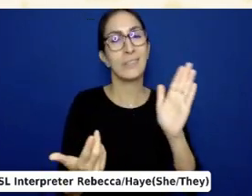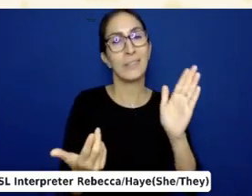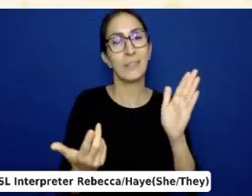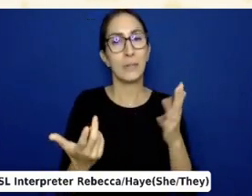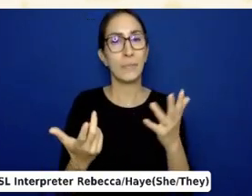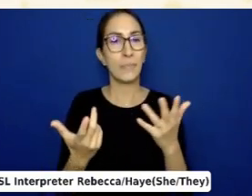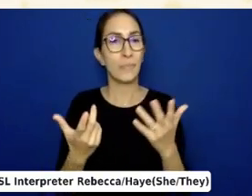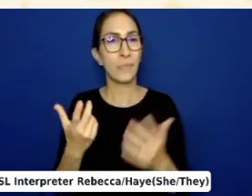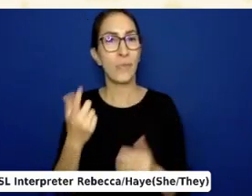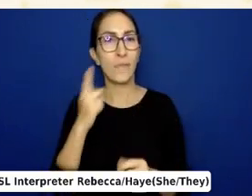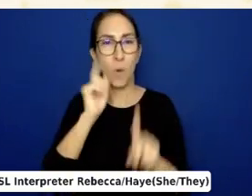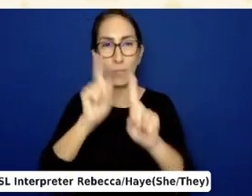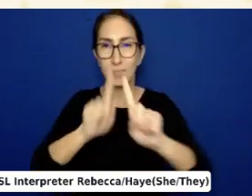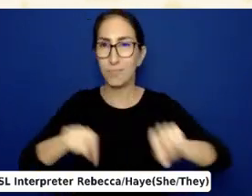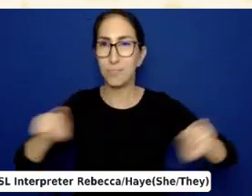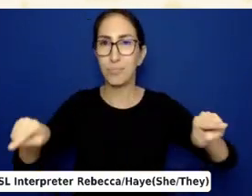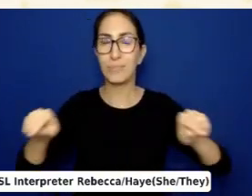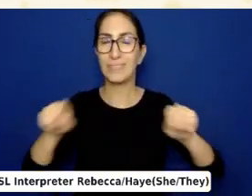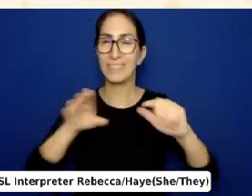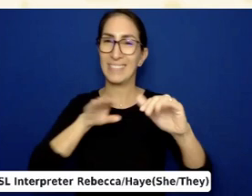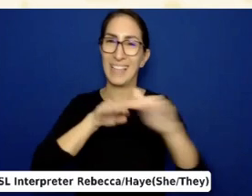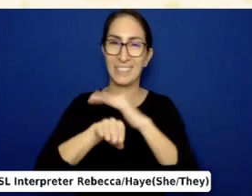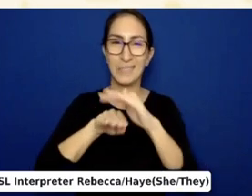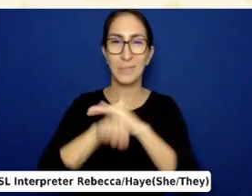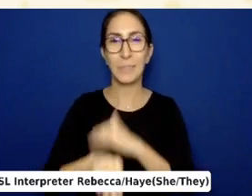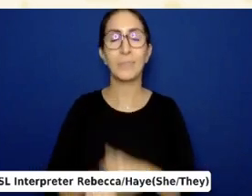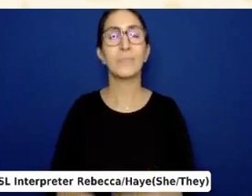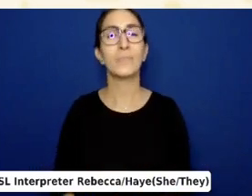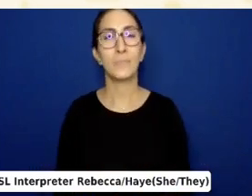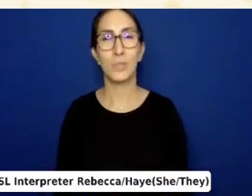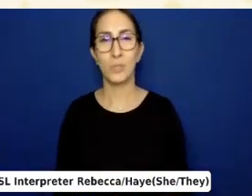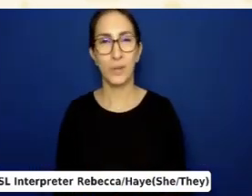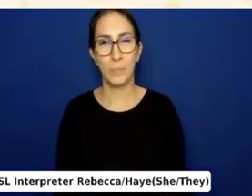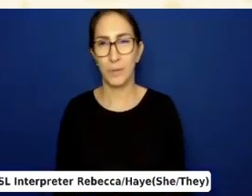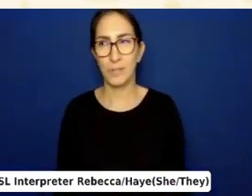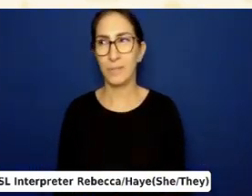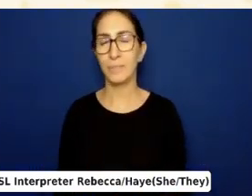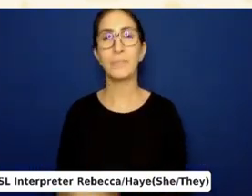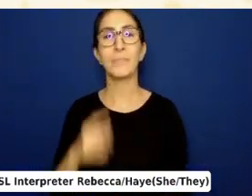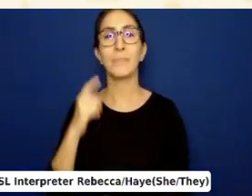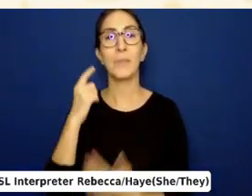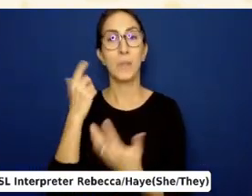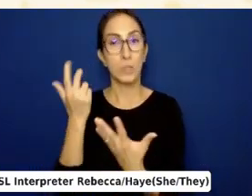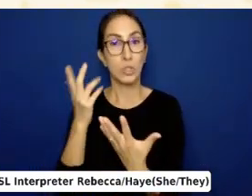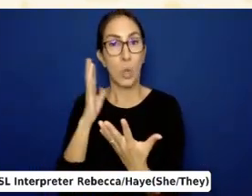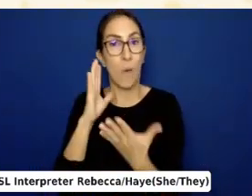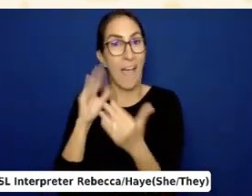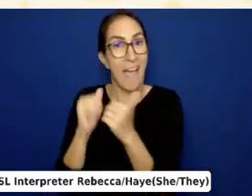Sometimes we say, OK, the way that we can understand the information. Perfect. This is check.